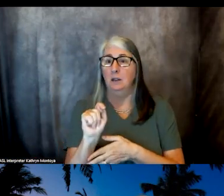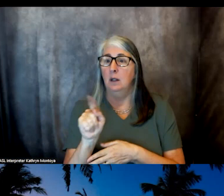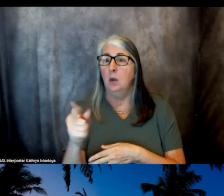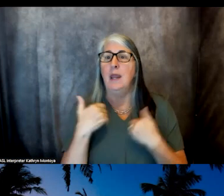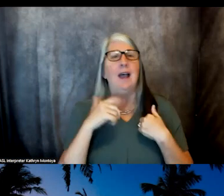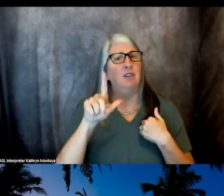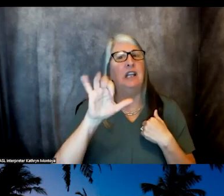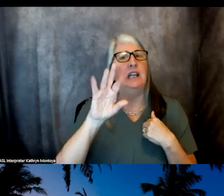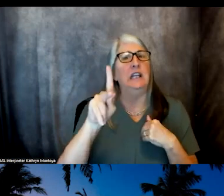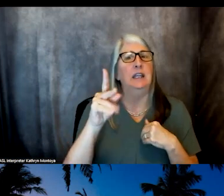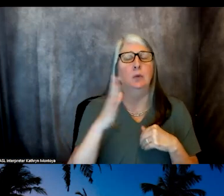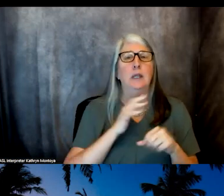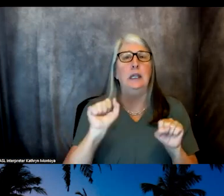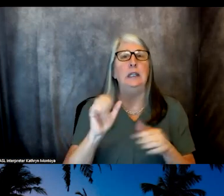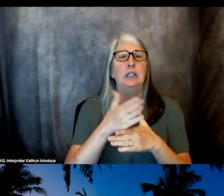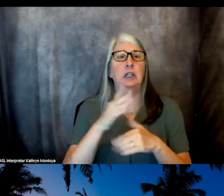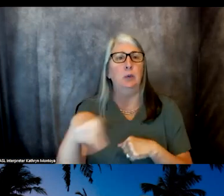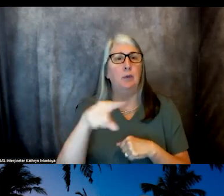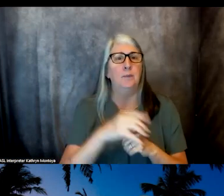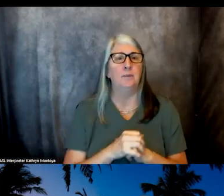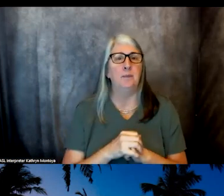BUT WHAT SHOULD BE CONSIDERED IS THE NATURE AND CONDUCT OF THE